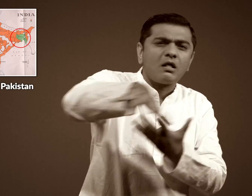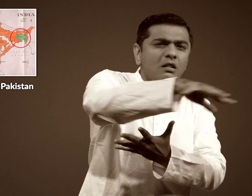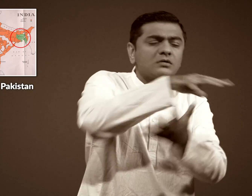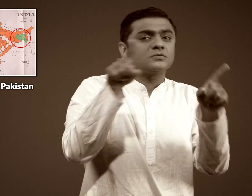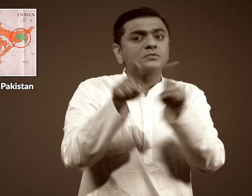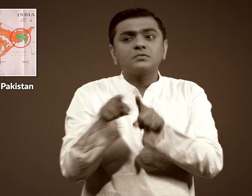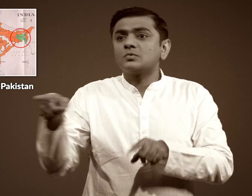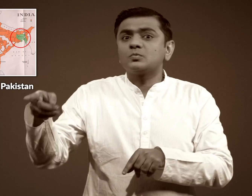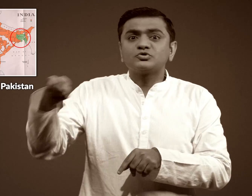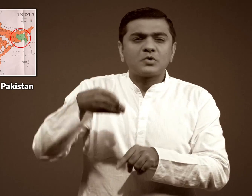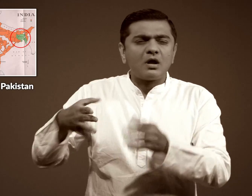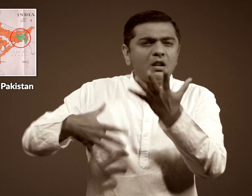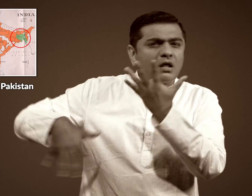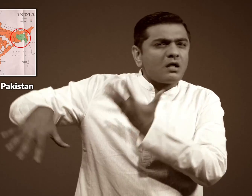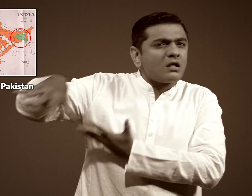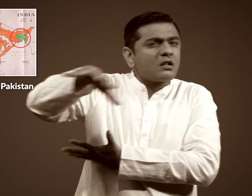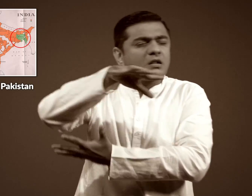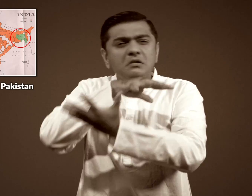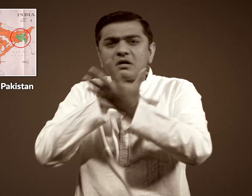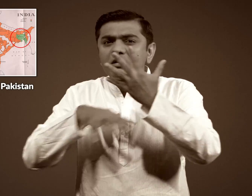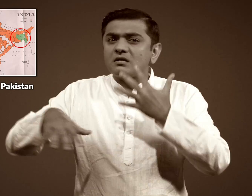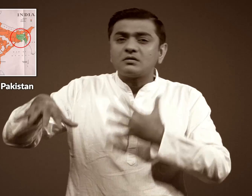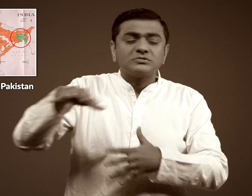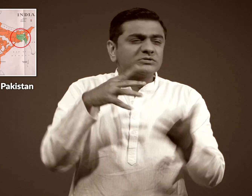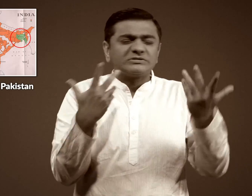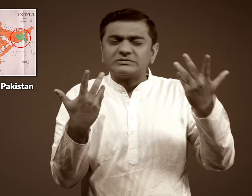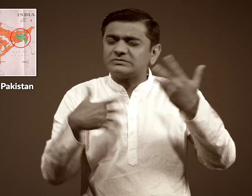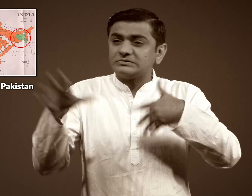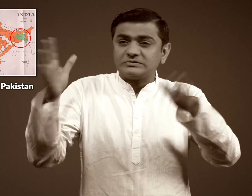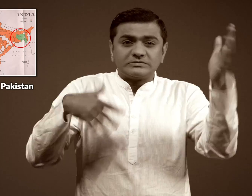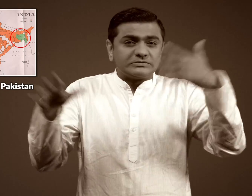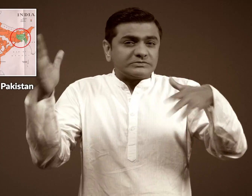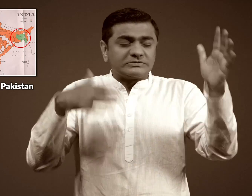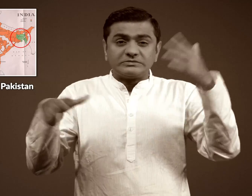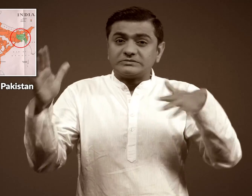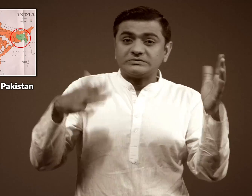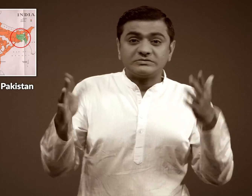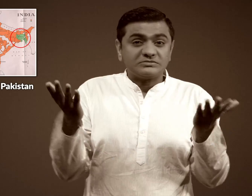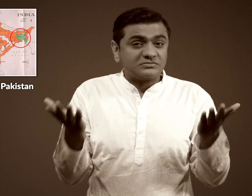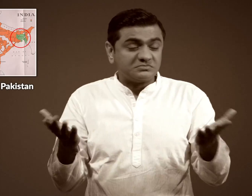Similarly there was a lot of chaos West Bengal as well.